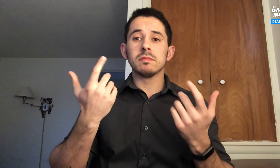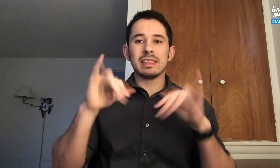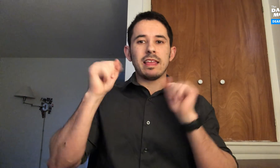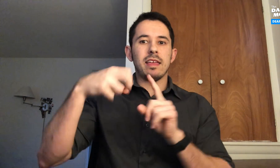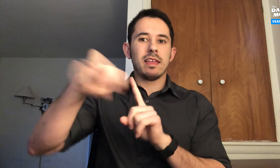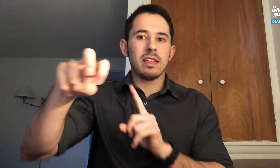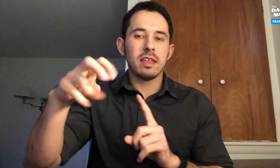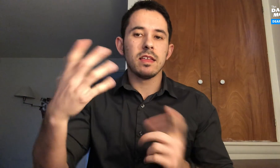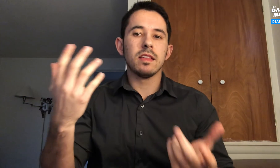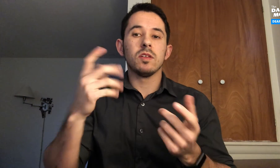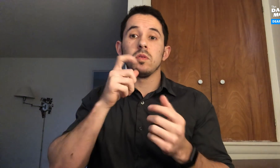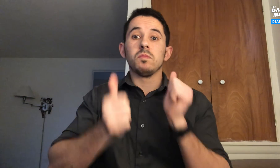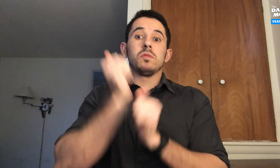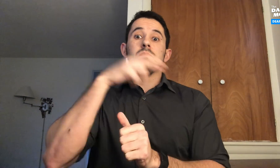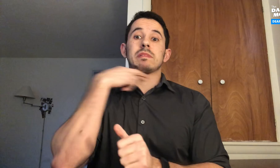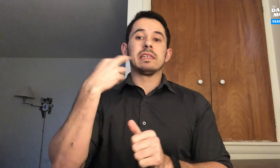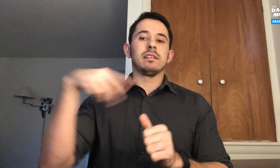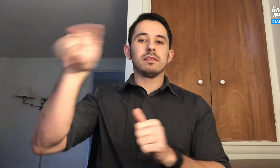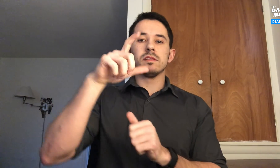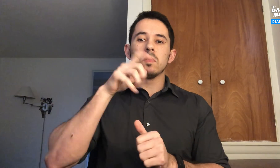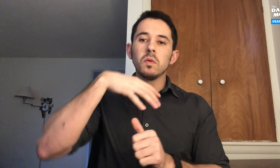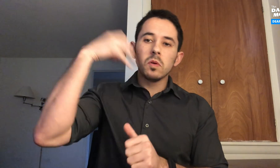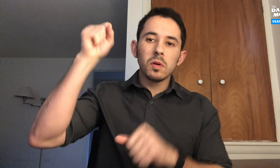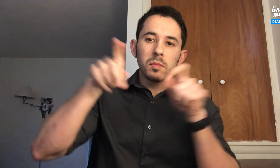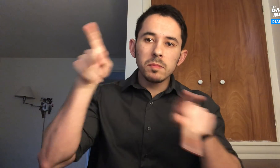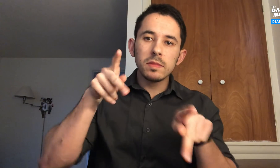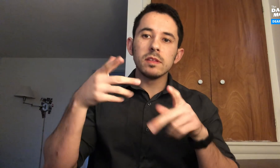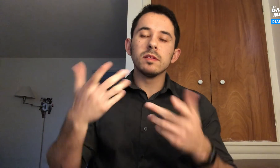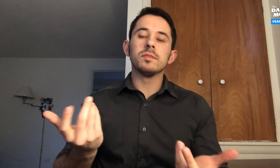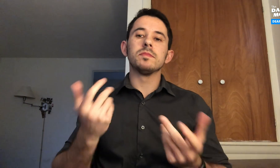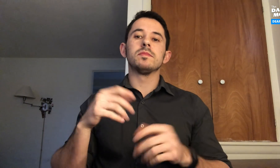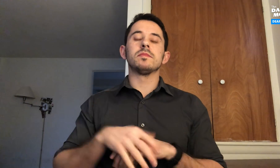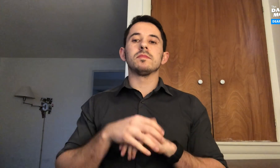we still could be carriers. Elderly people are most at risk.